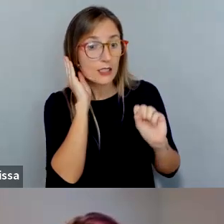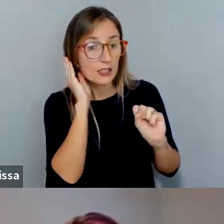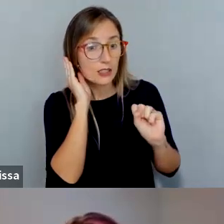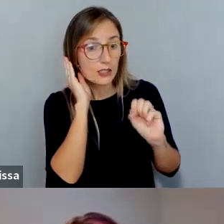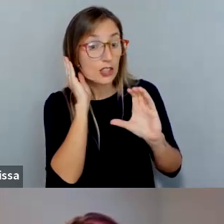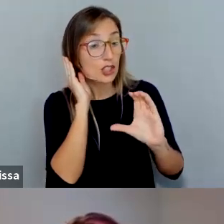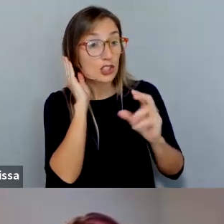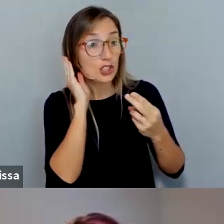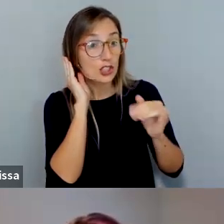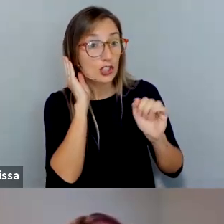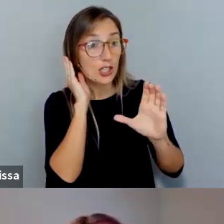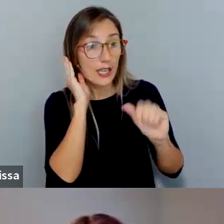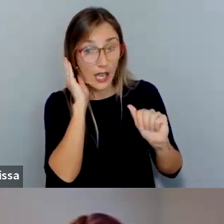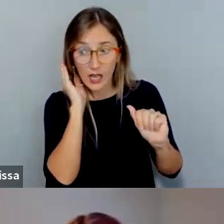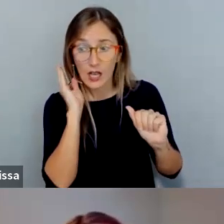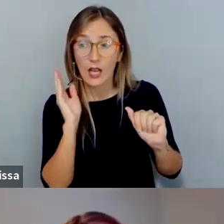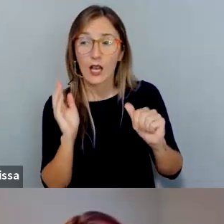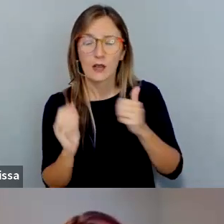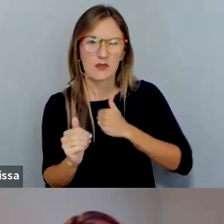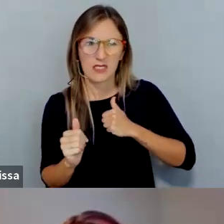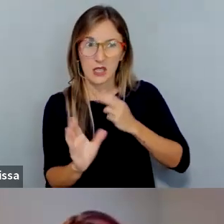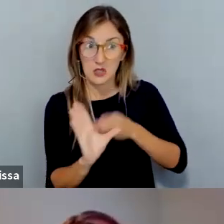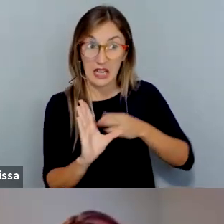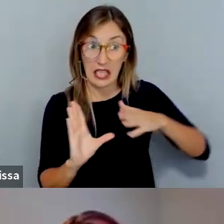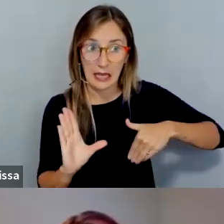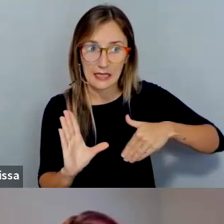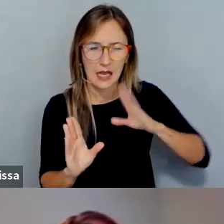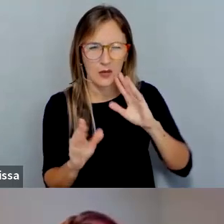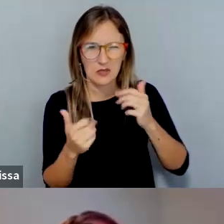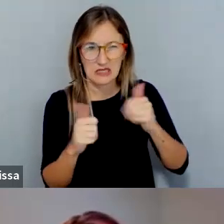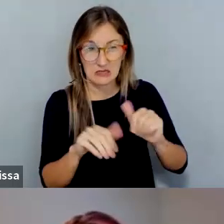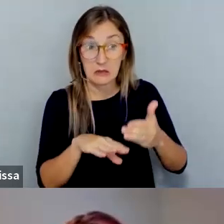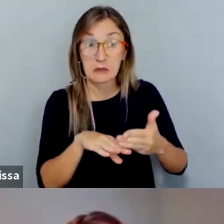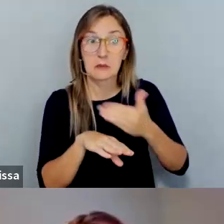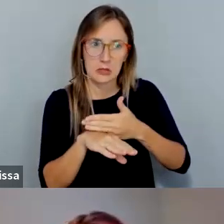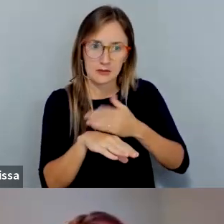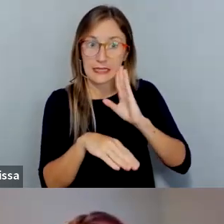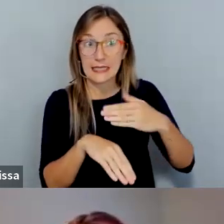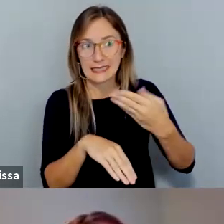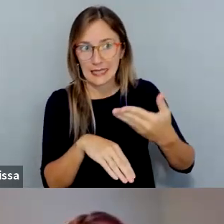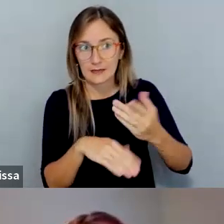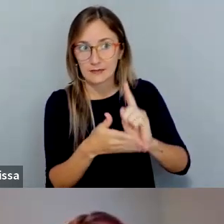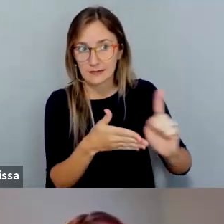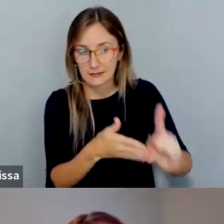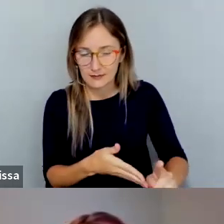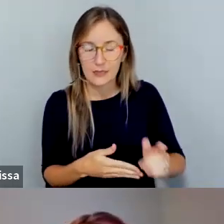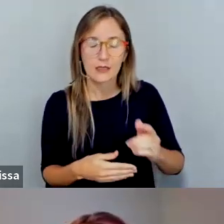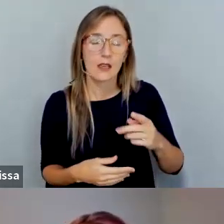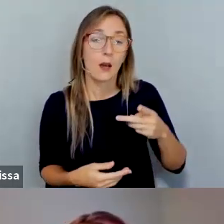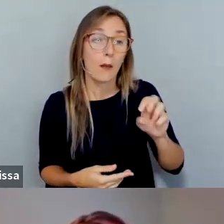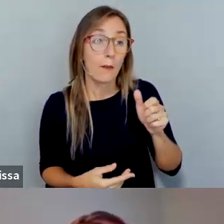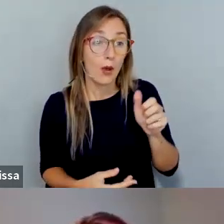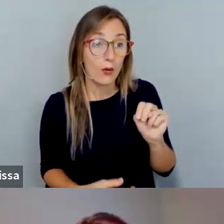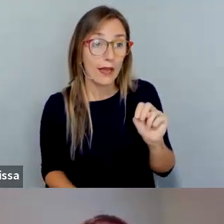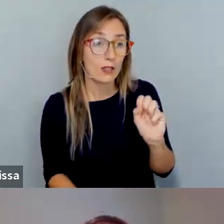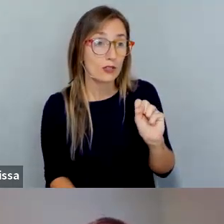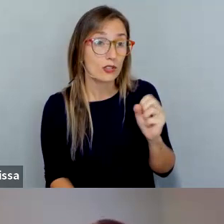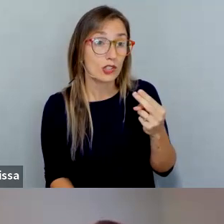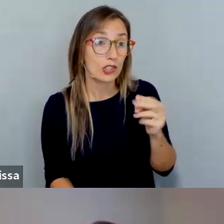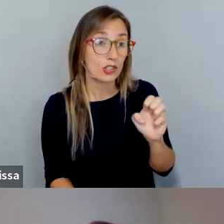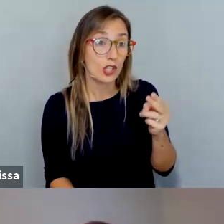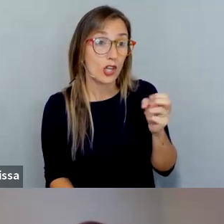pronouns if you would like, where you are from and your favorite season.